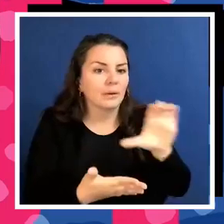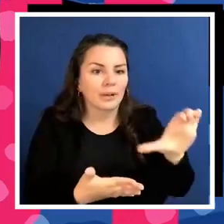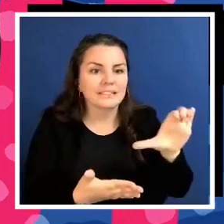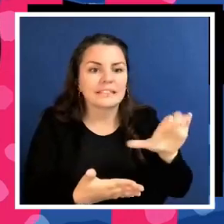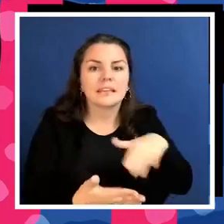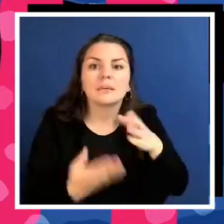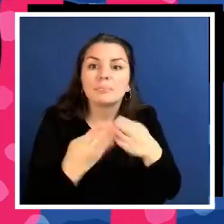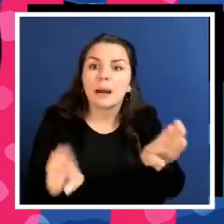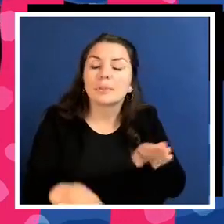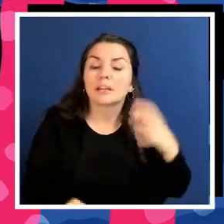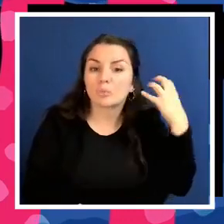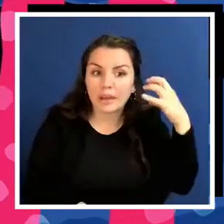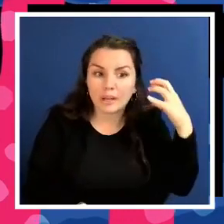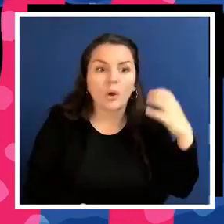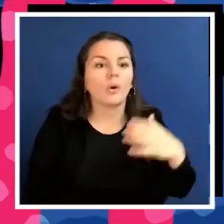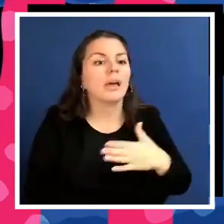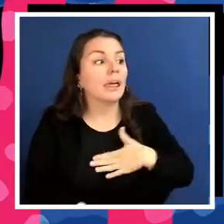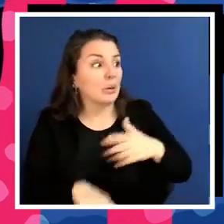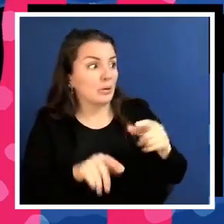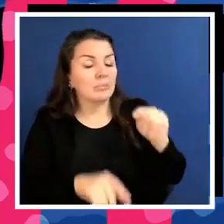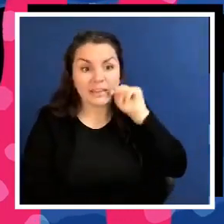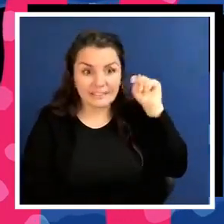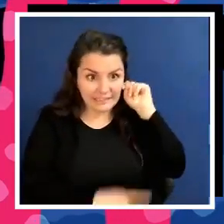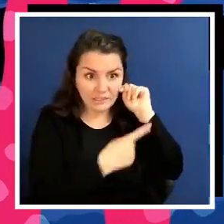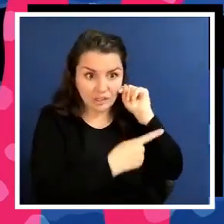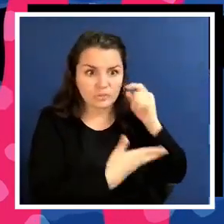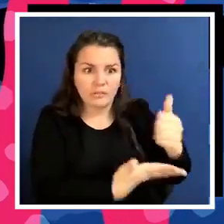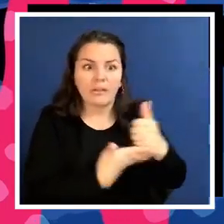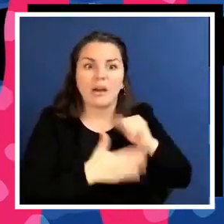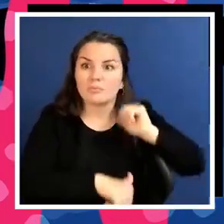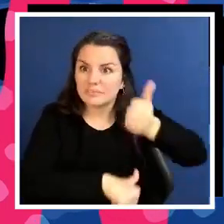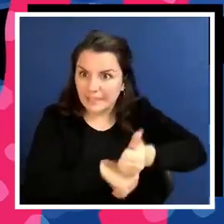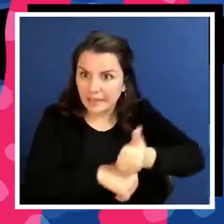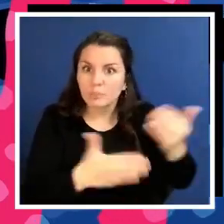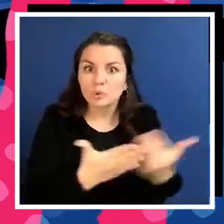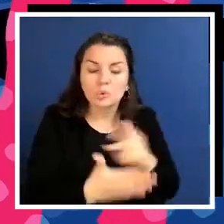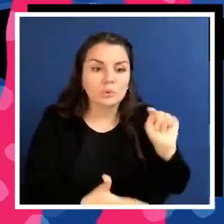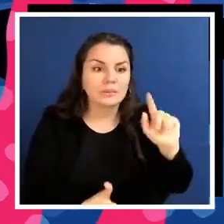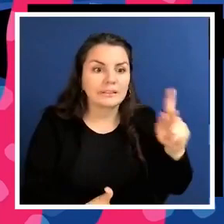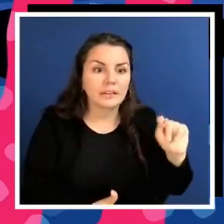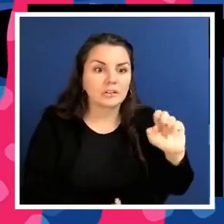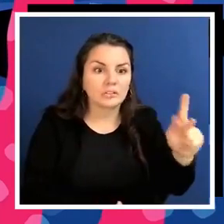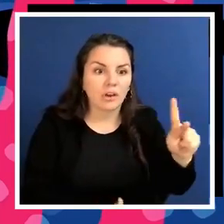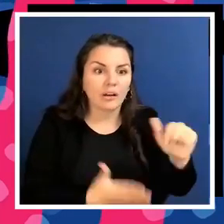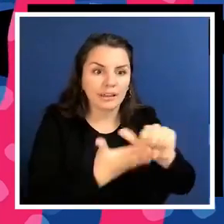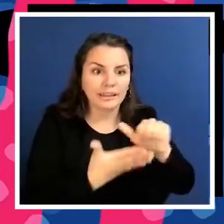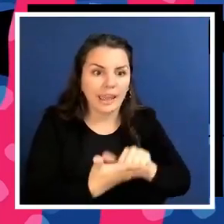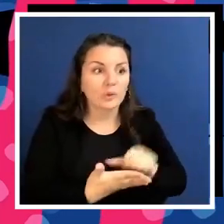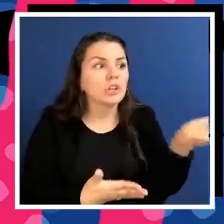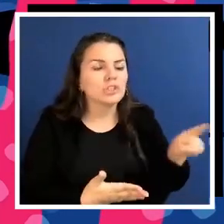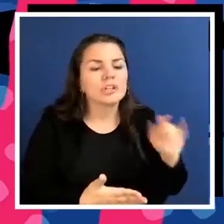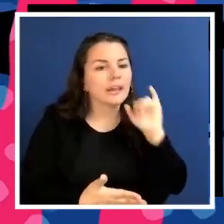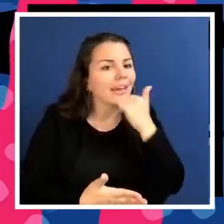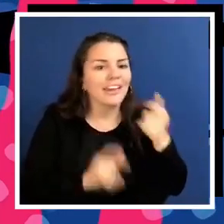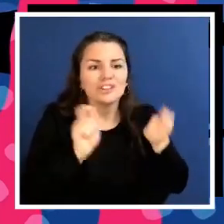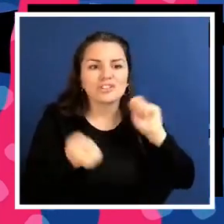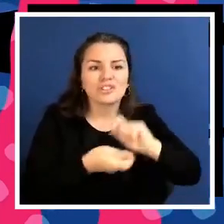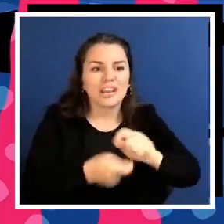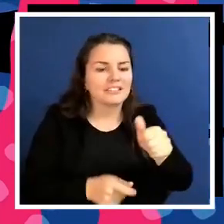NO, BUT I'M GETTING ON RIGHT NOW. I'M SO INSPIRED BY THOSE VIDEOS. ON GUEST HOSTING THE